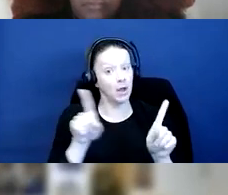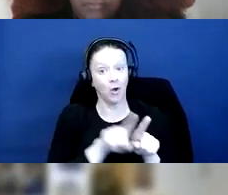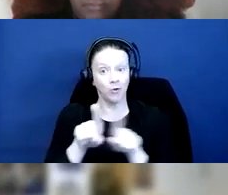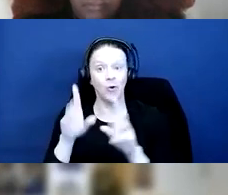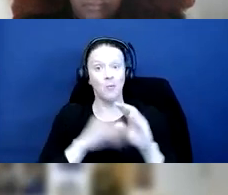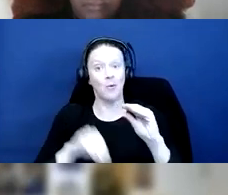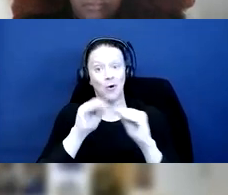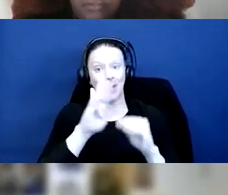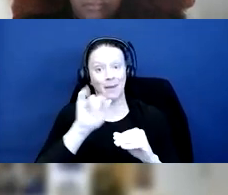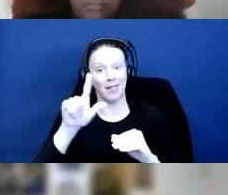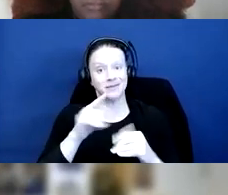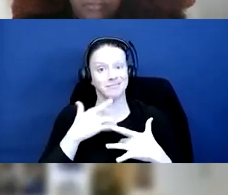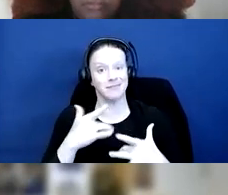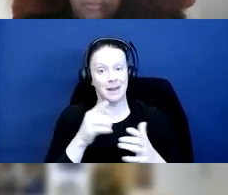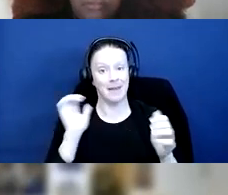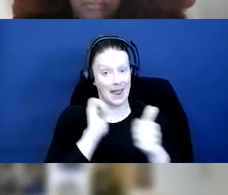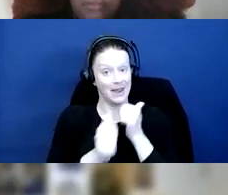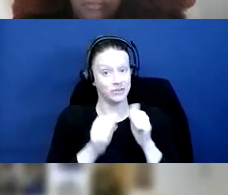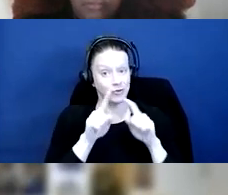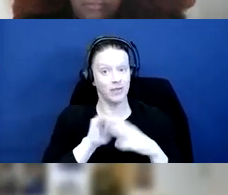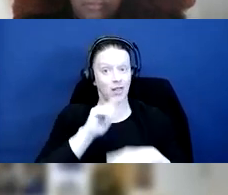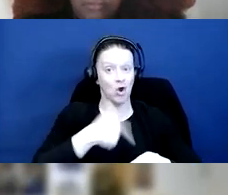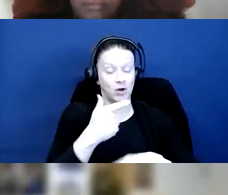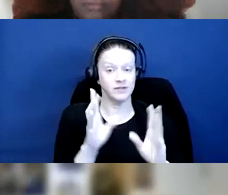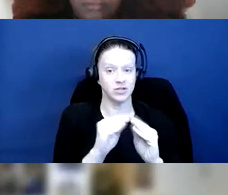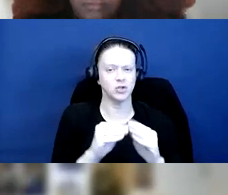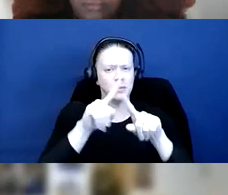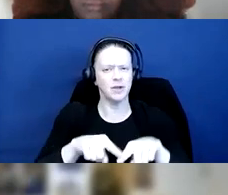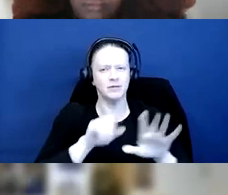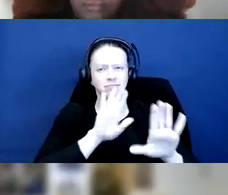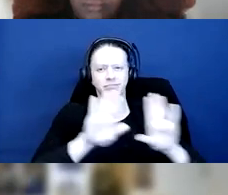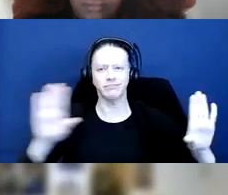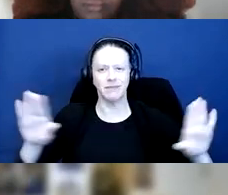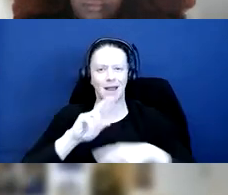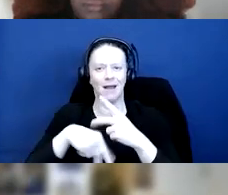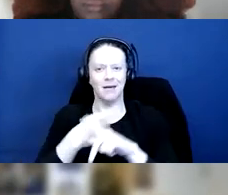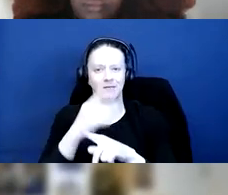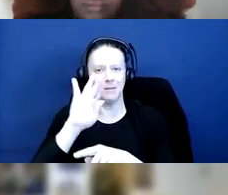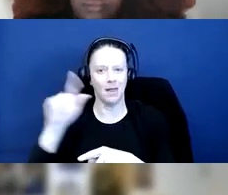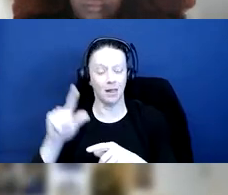So, depending on the kind of bill that you're trying to introduce, the legislator may say,